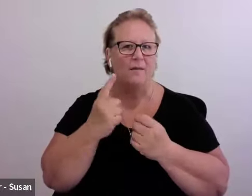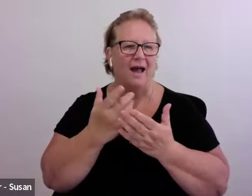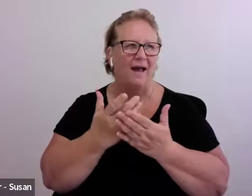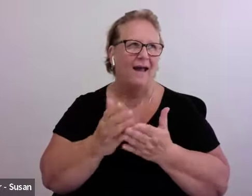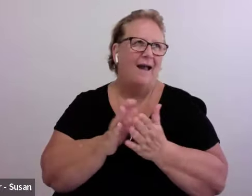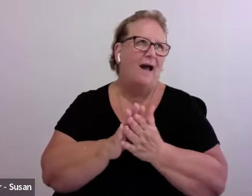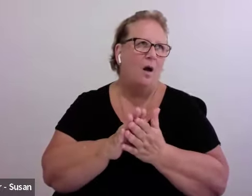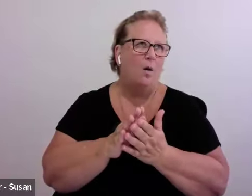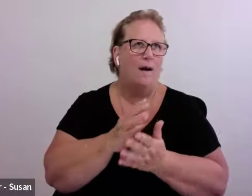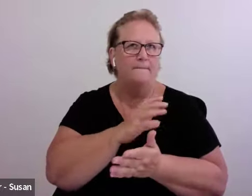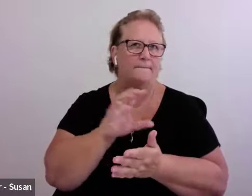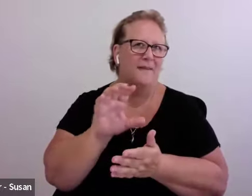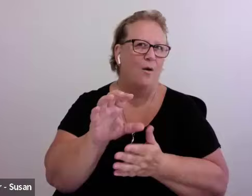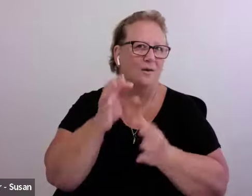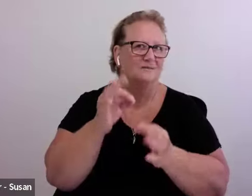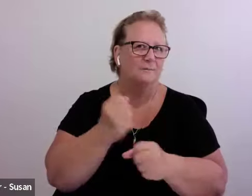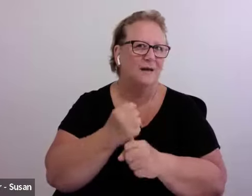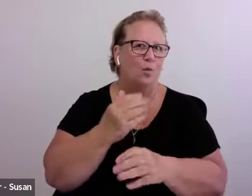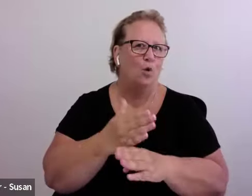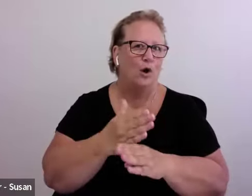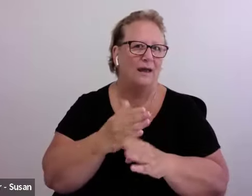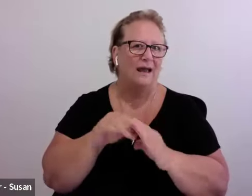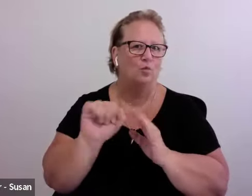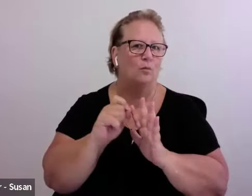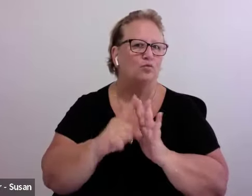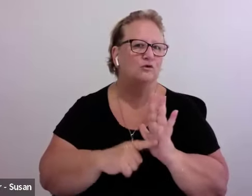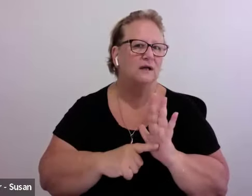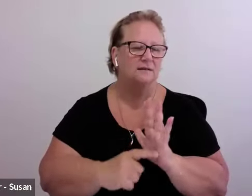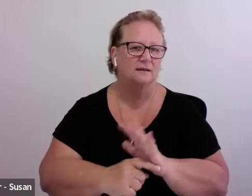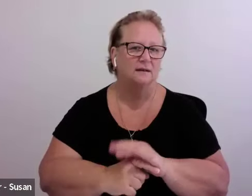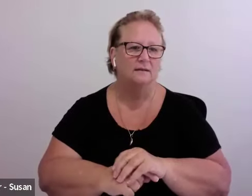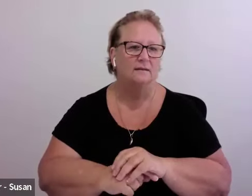what I want you to think about is not just who is on